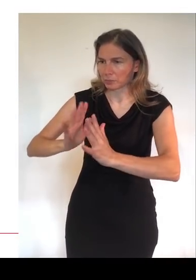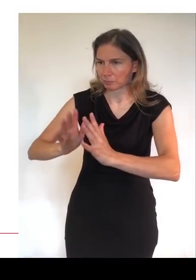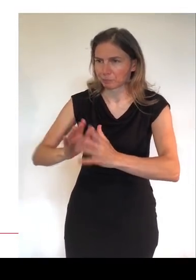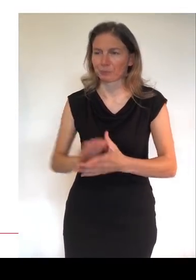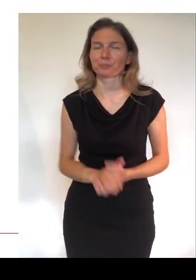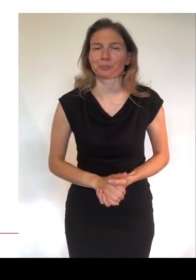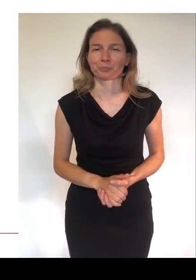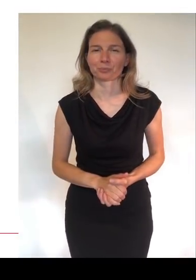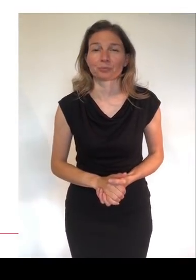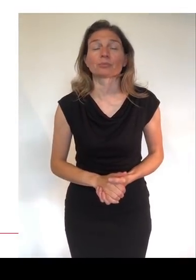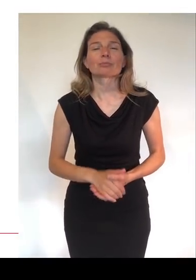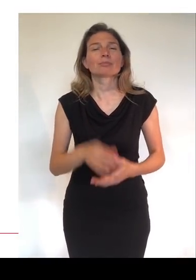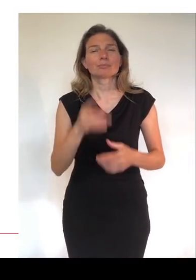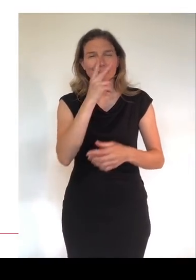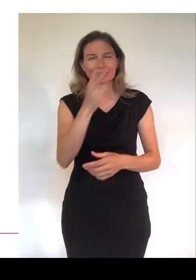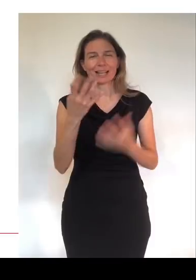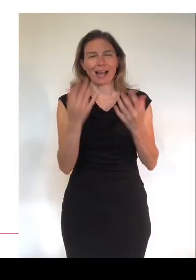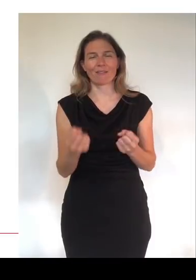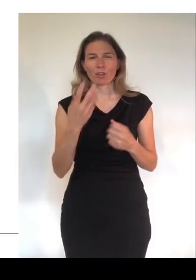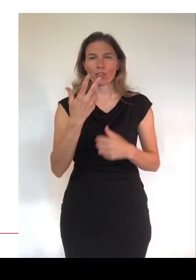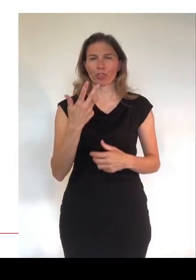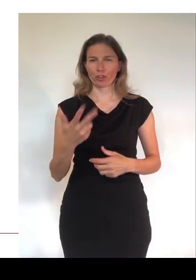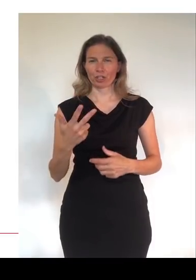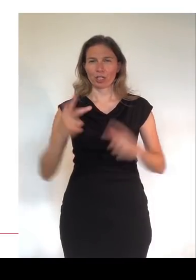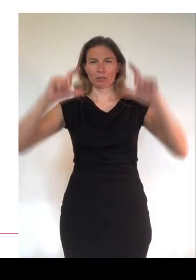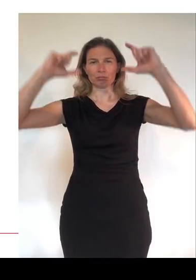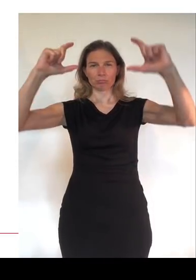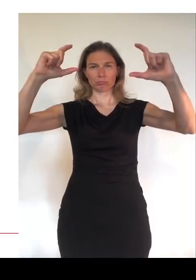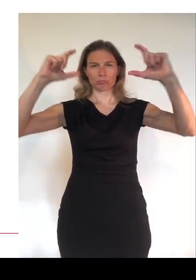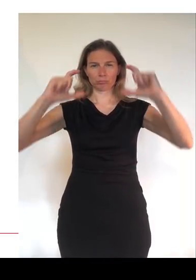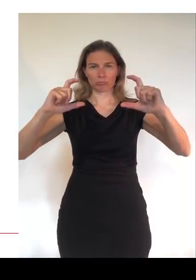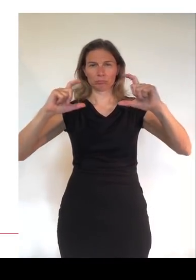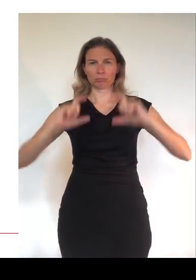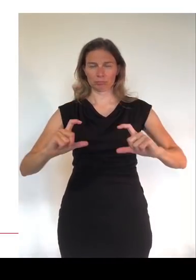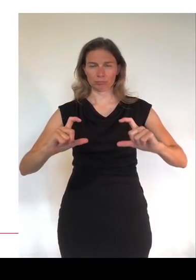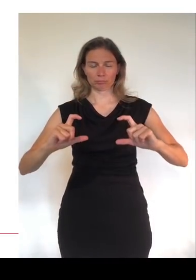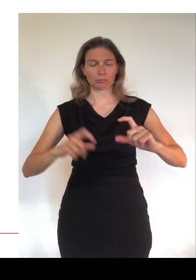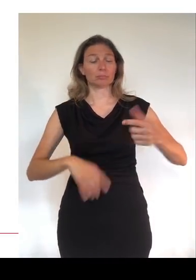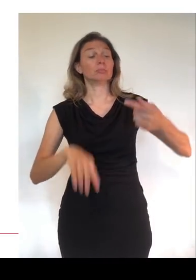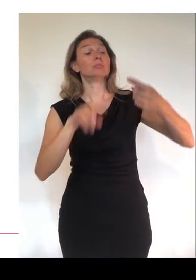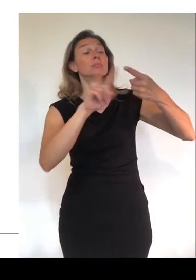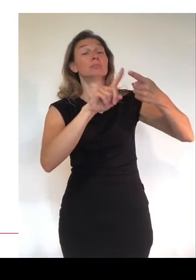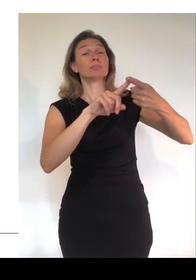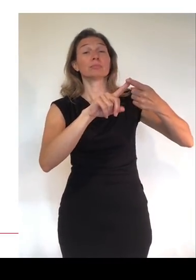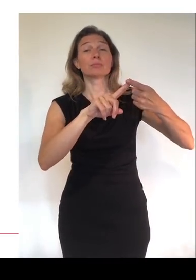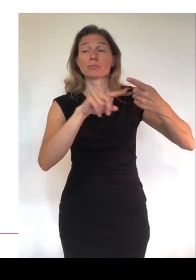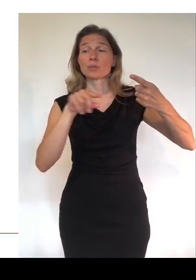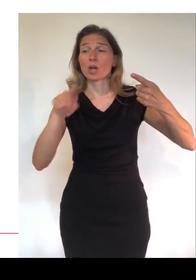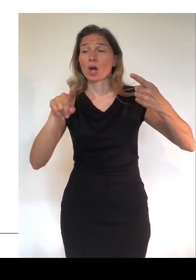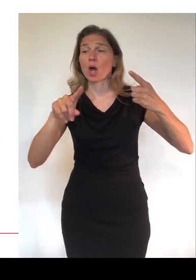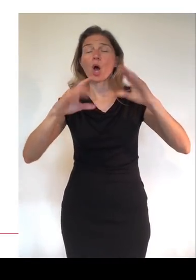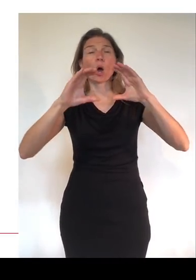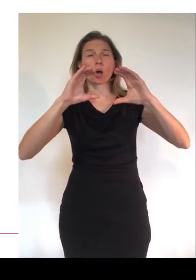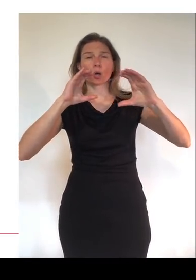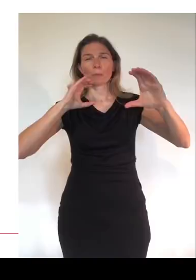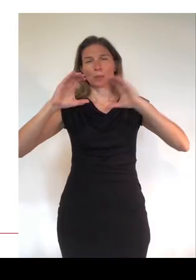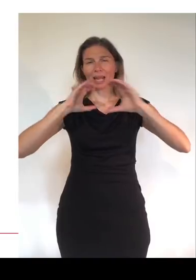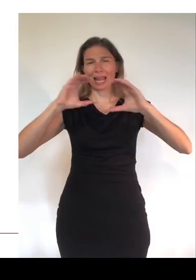communicative conditions twenty-one understanding items so that is the